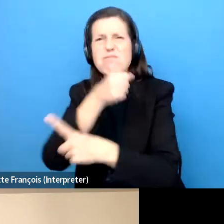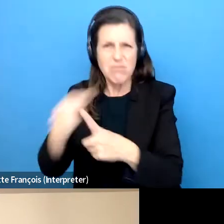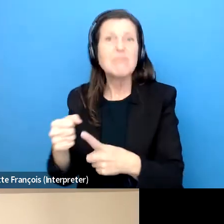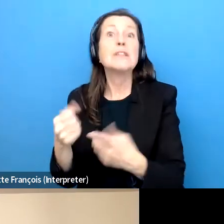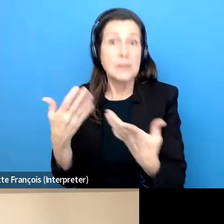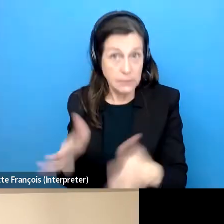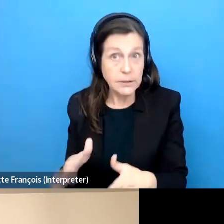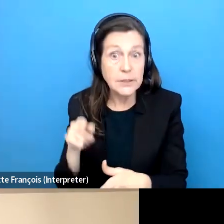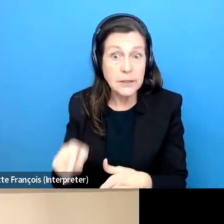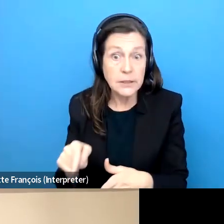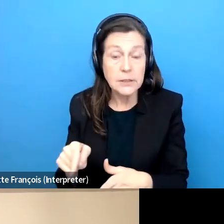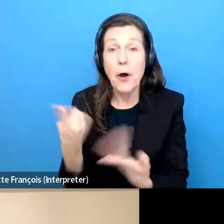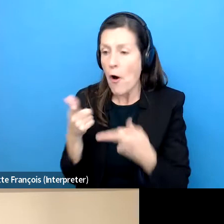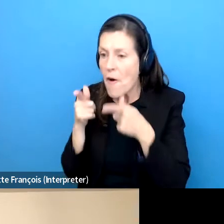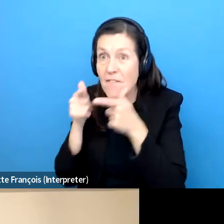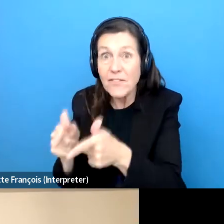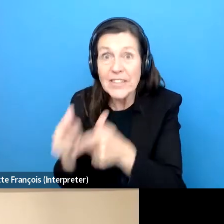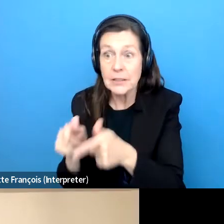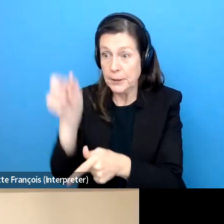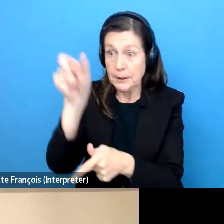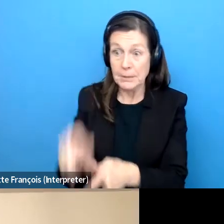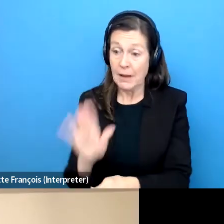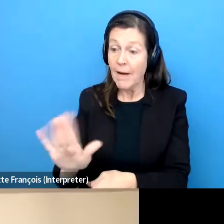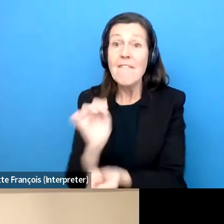or people have been deprived from liberty.